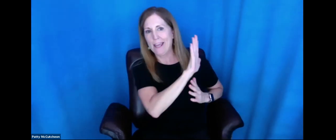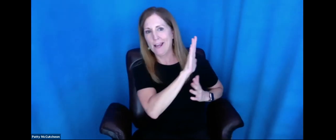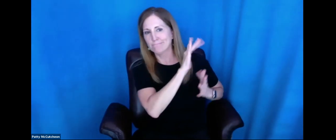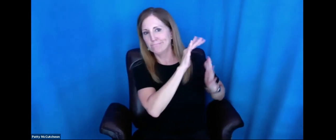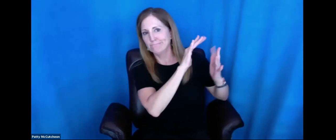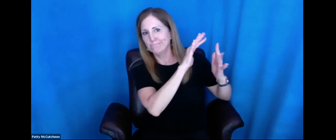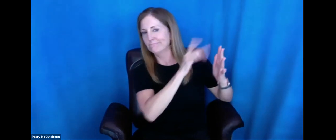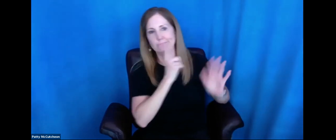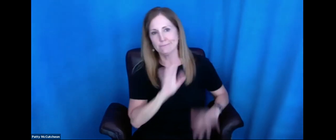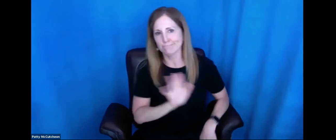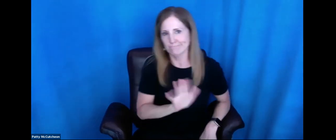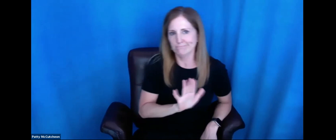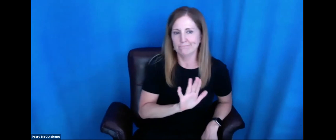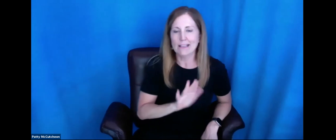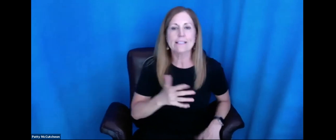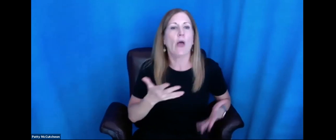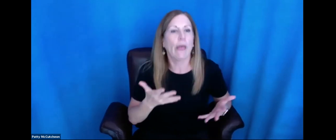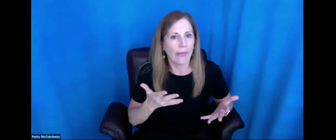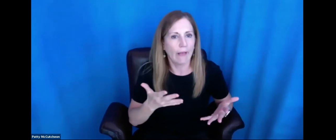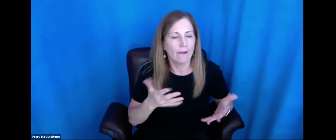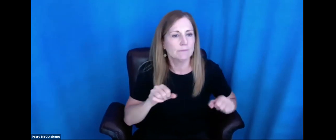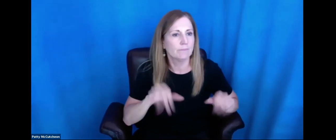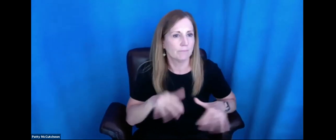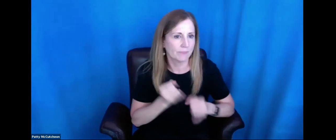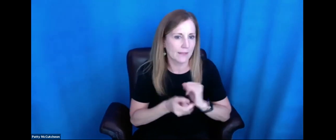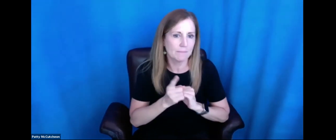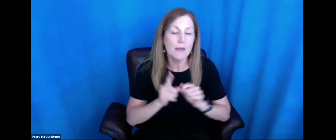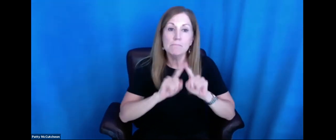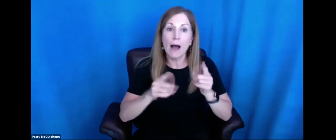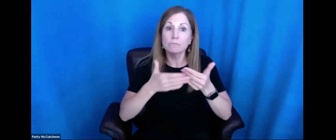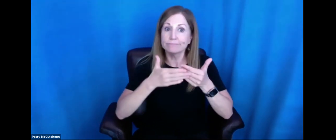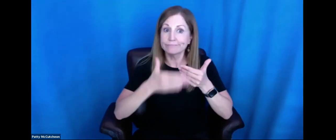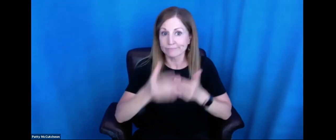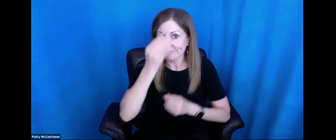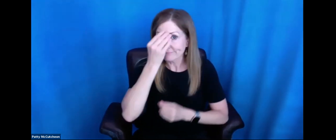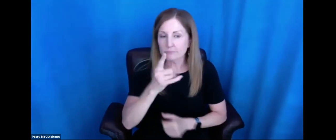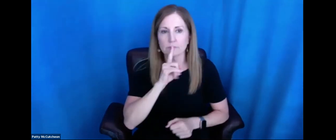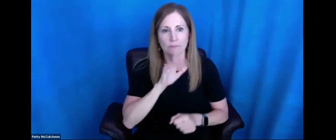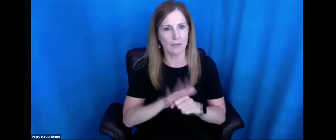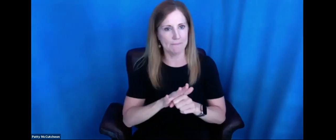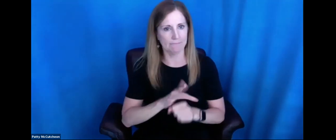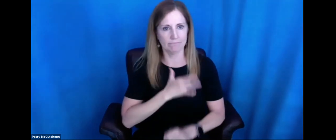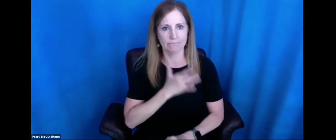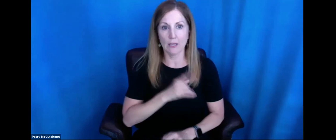But I want you to know that you have our commitment that going forward, both for the August Primary and for